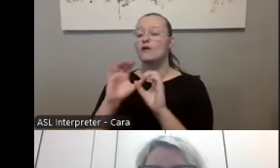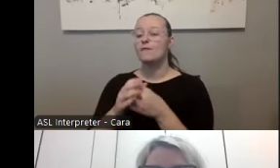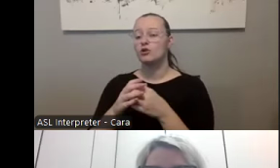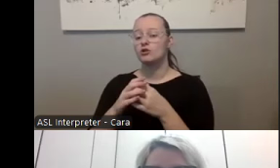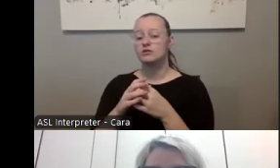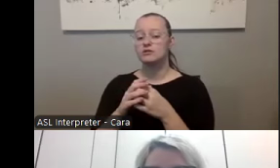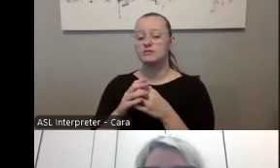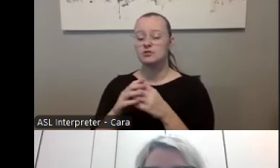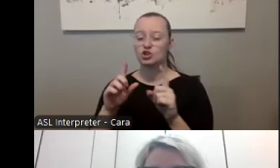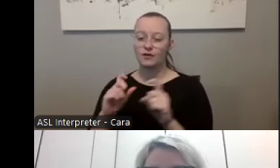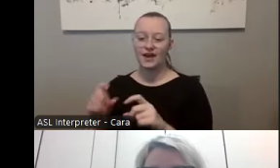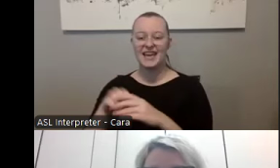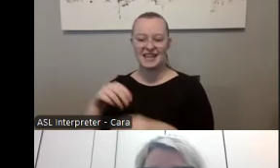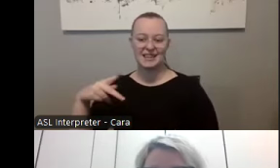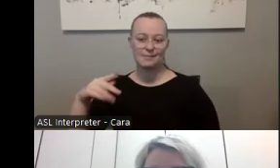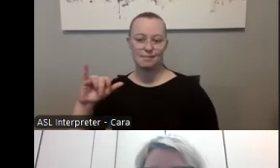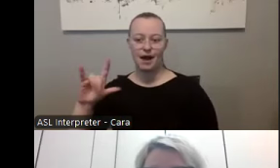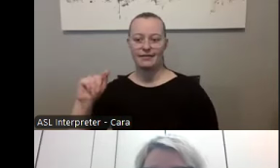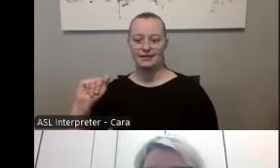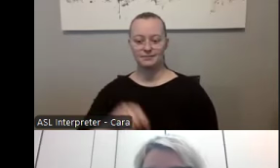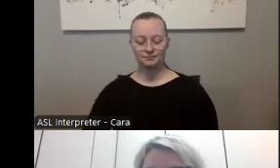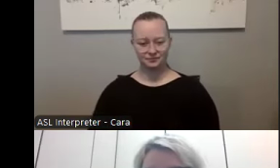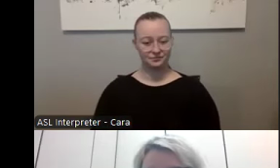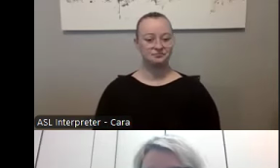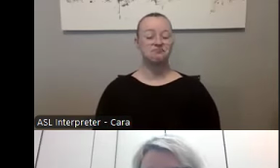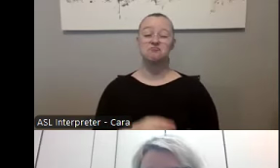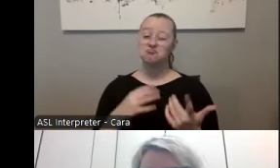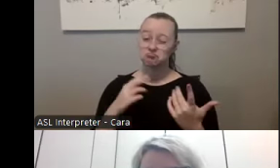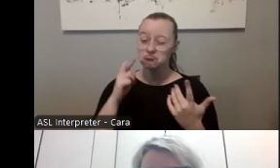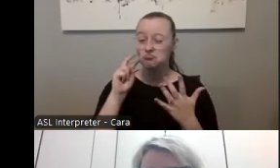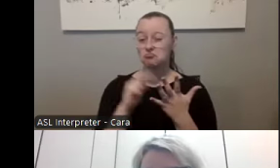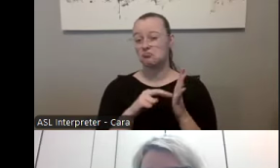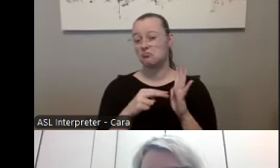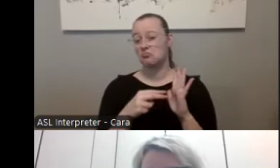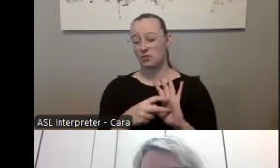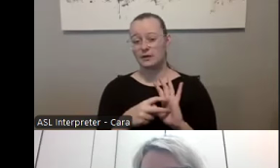The survey is intended to be fielded in the entities that are currently included in